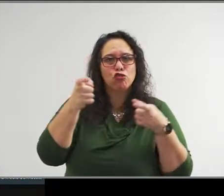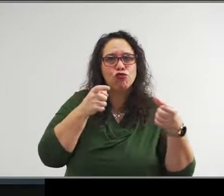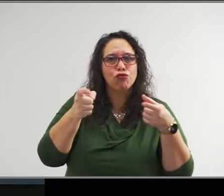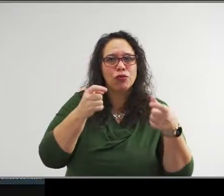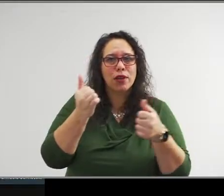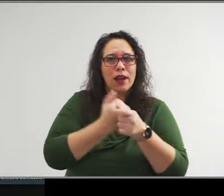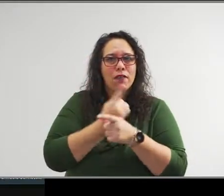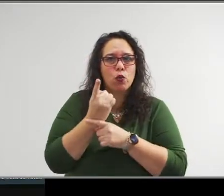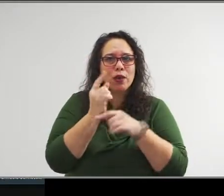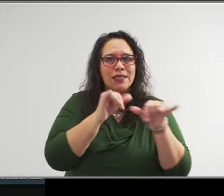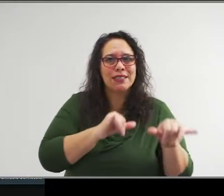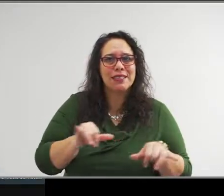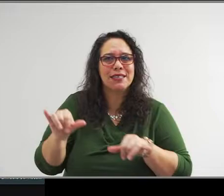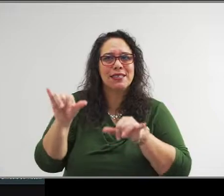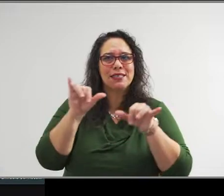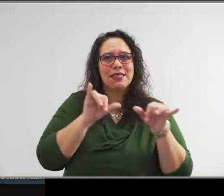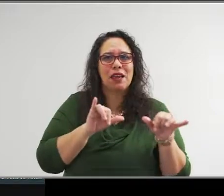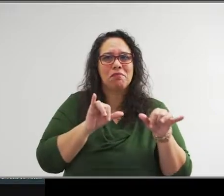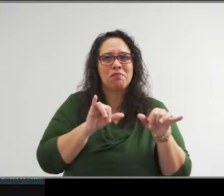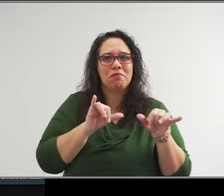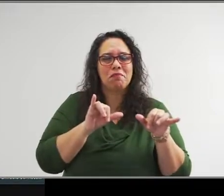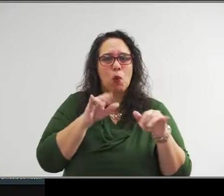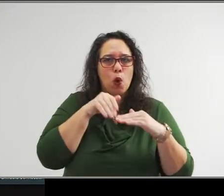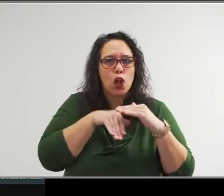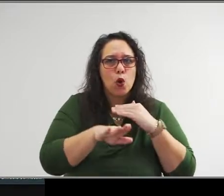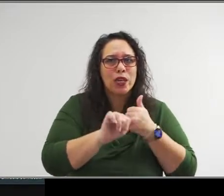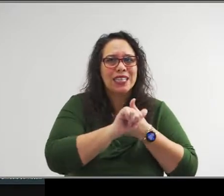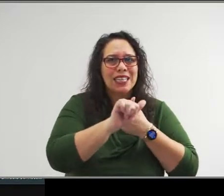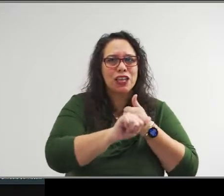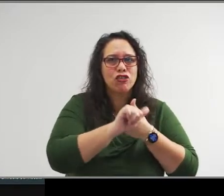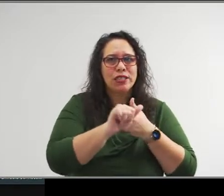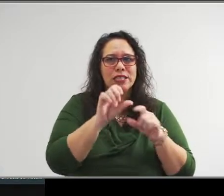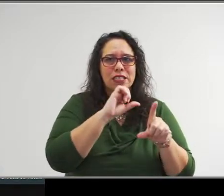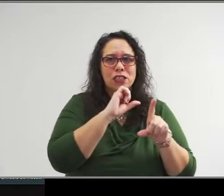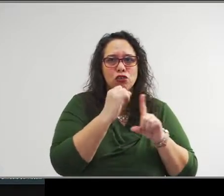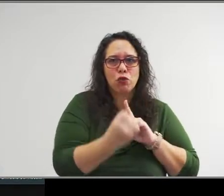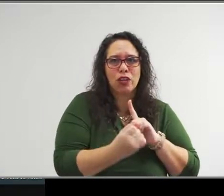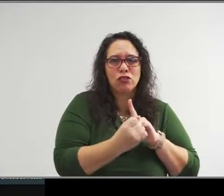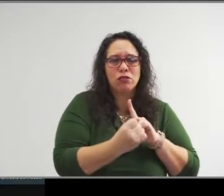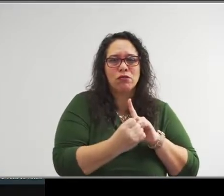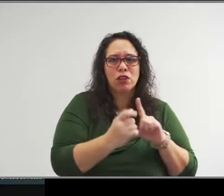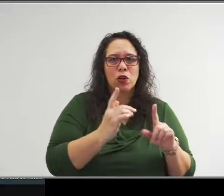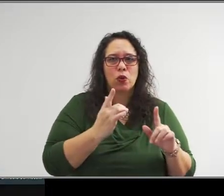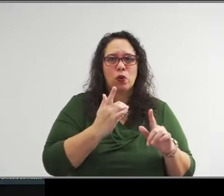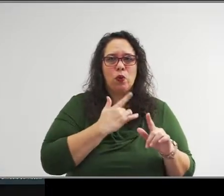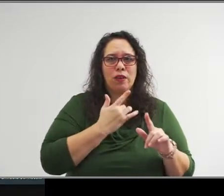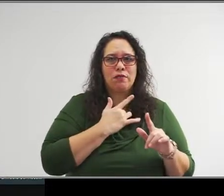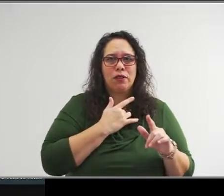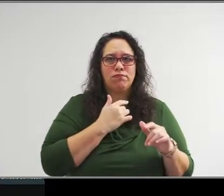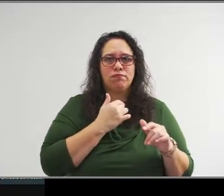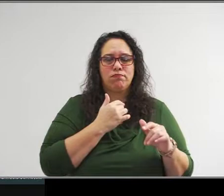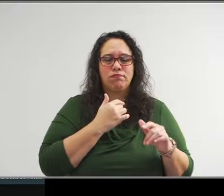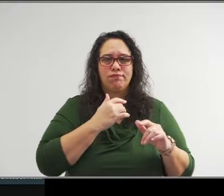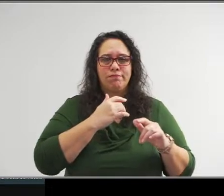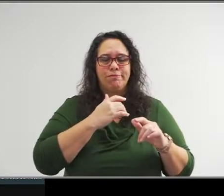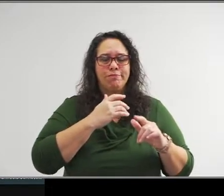we're not going to run into a dangerous situation because we know there's danger there. So we put controls in place so that we minimize